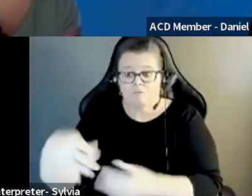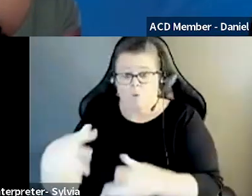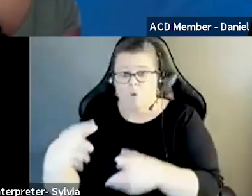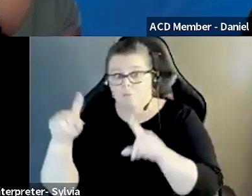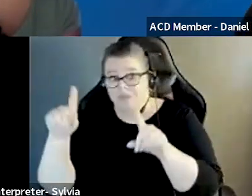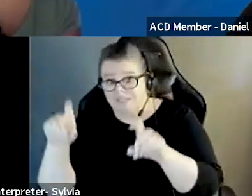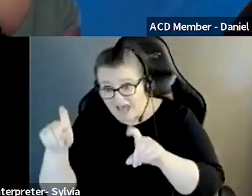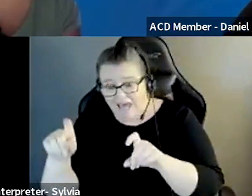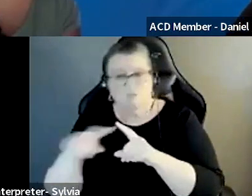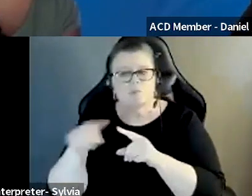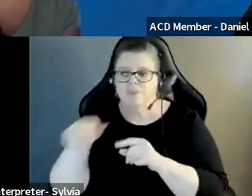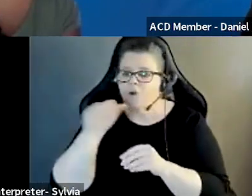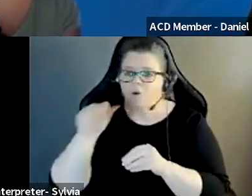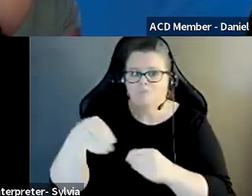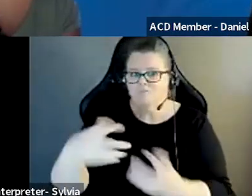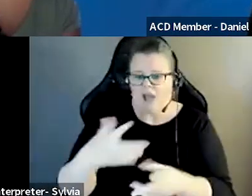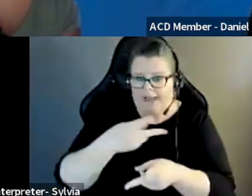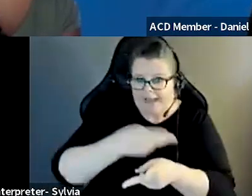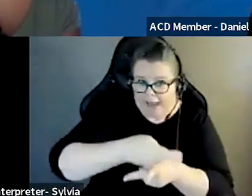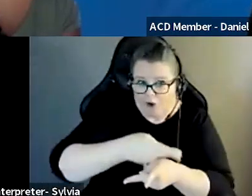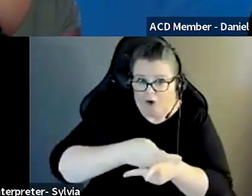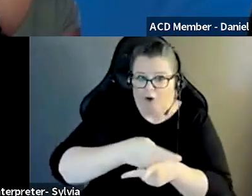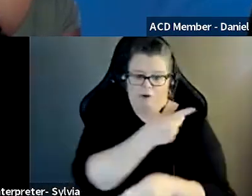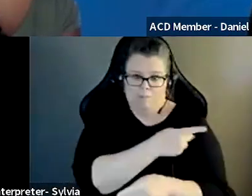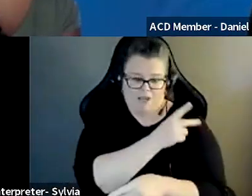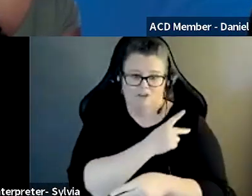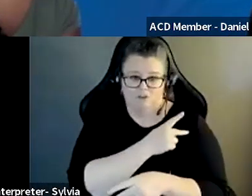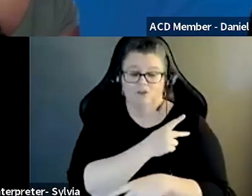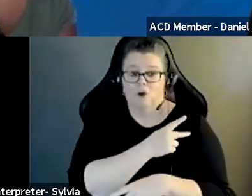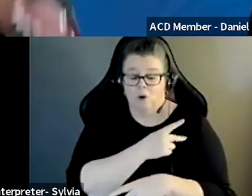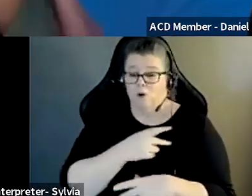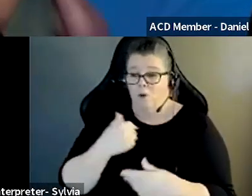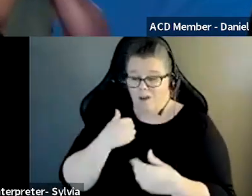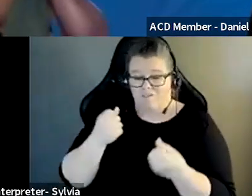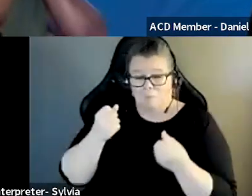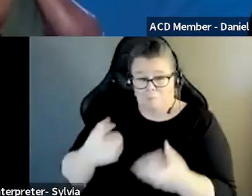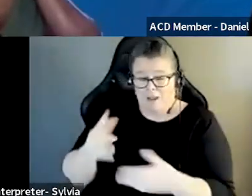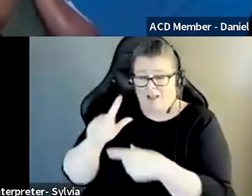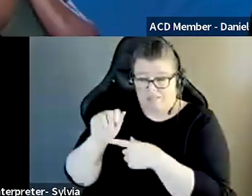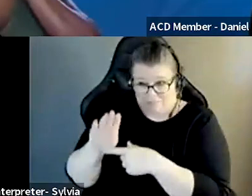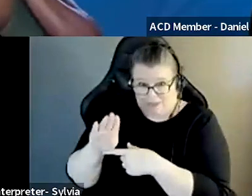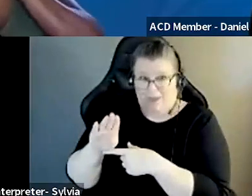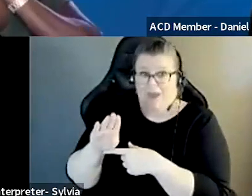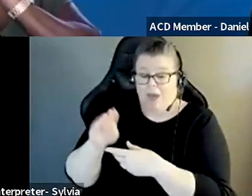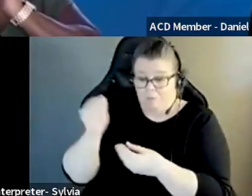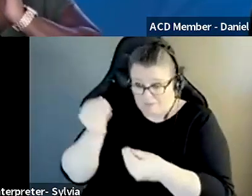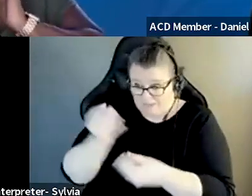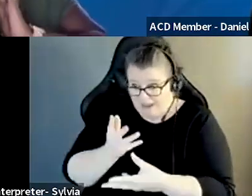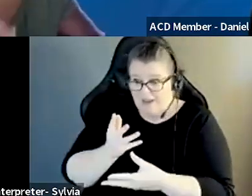And so we end up in a situation where there's a lot of lab data that we get which does not have a lot of demographic data to it.